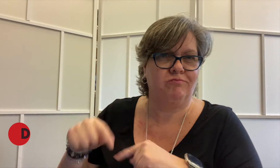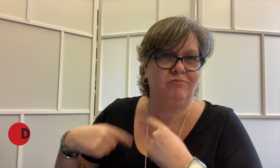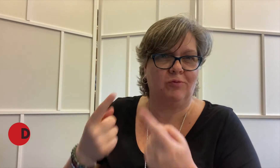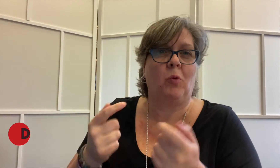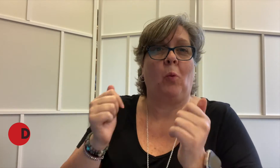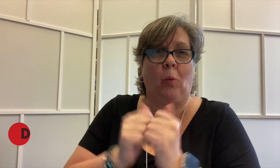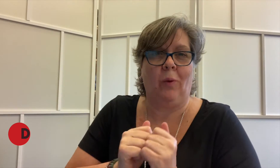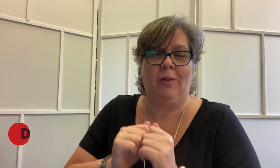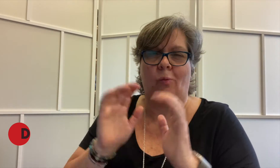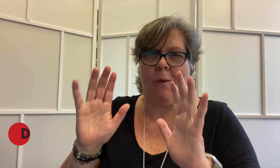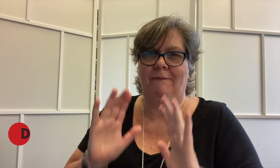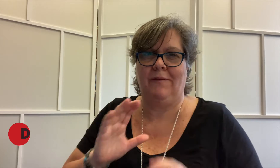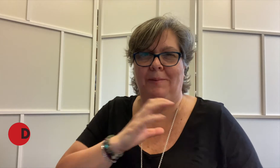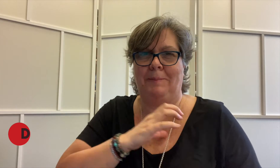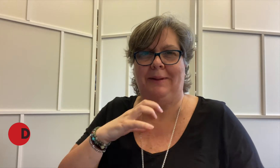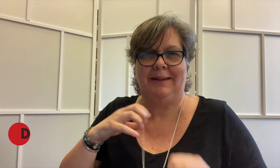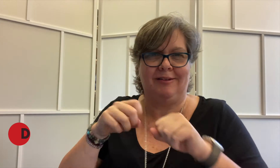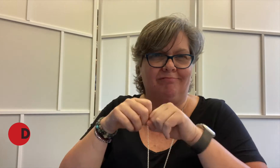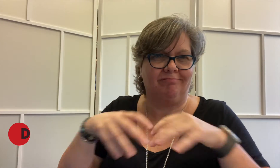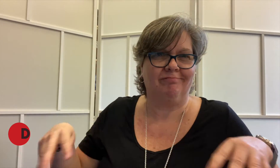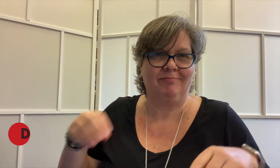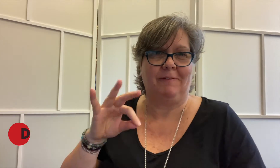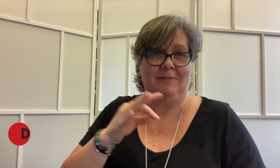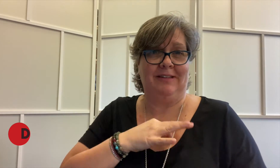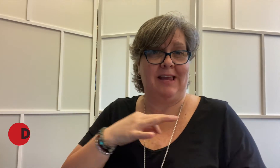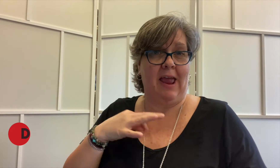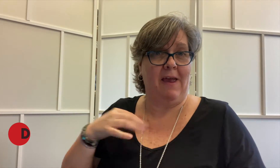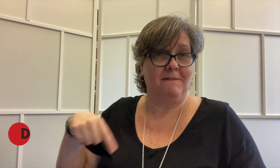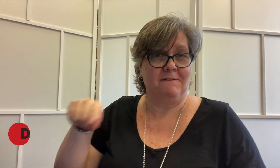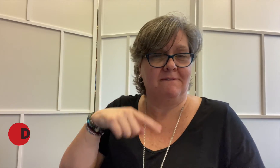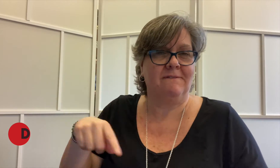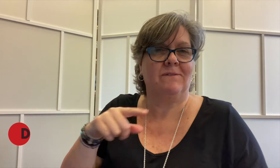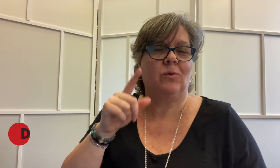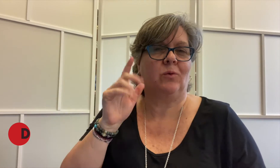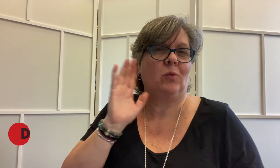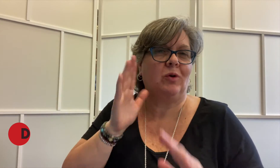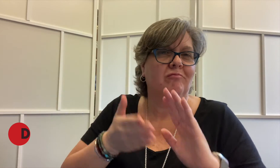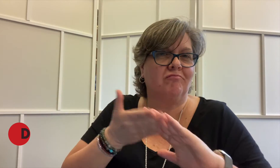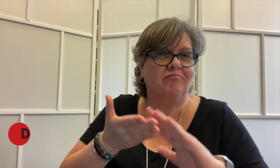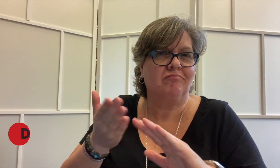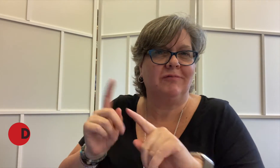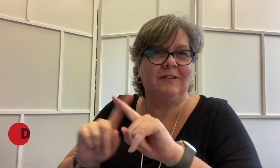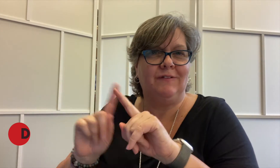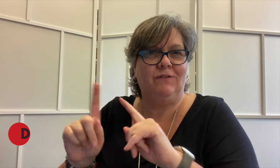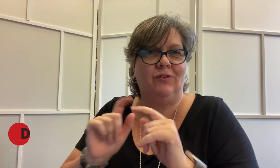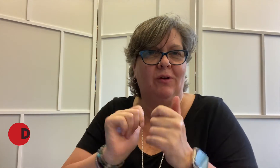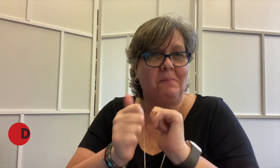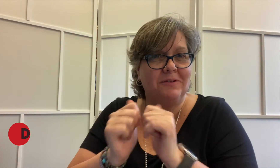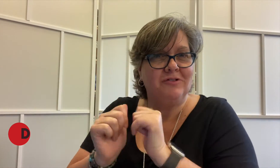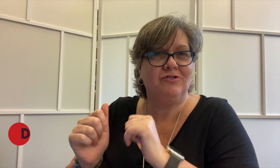committee of staff who will run different competitions and activities